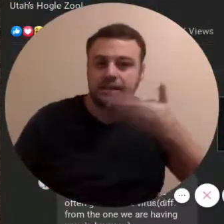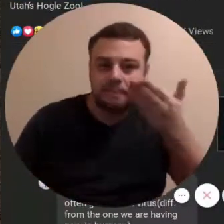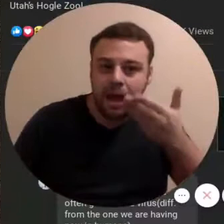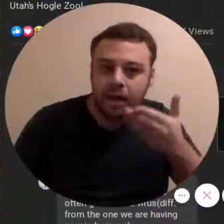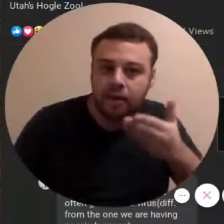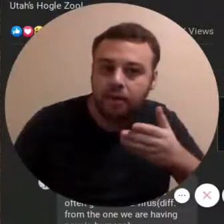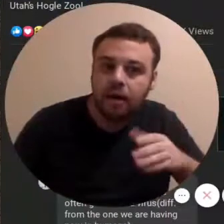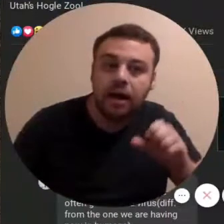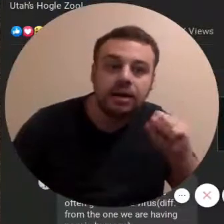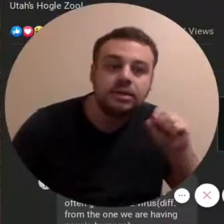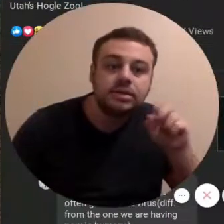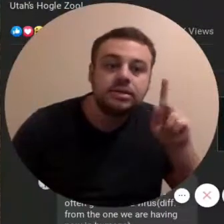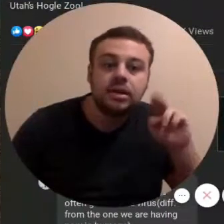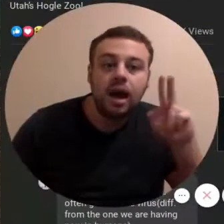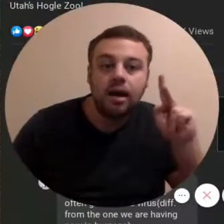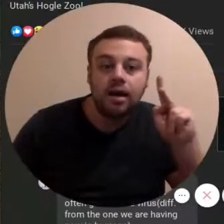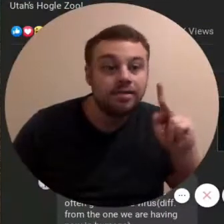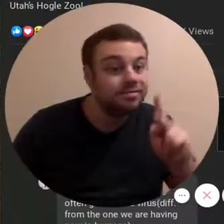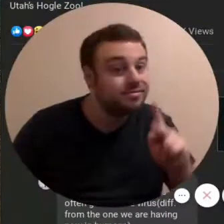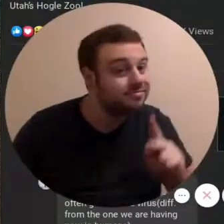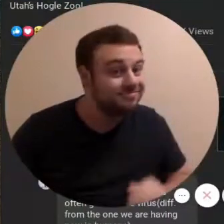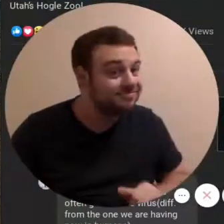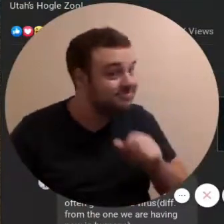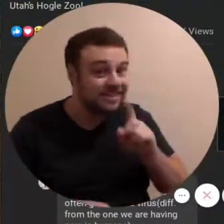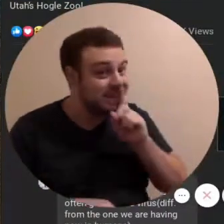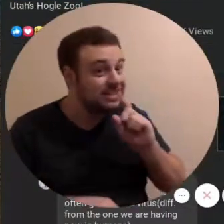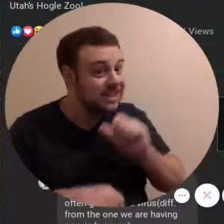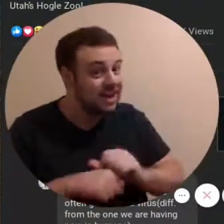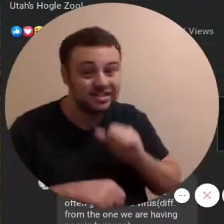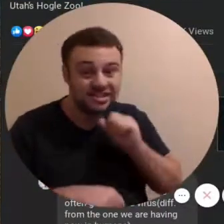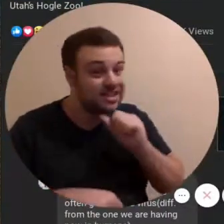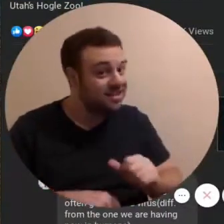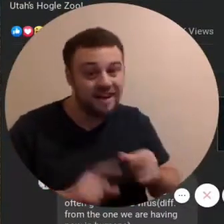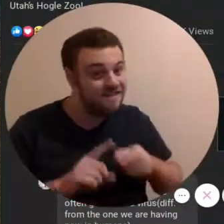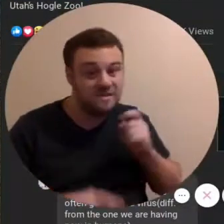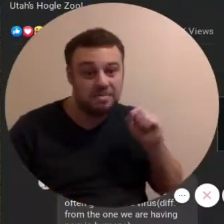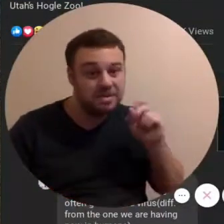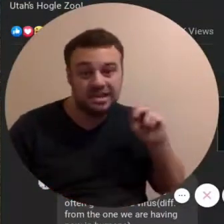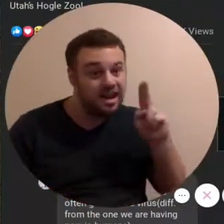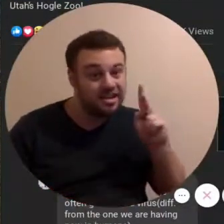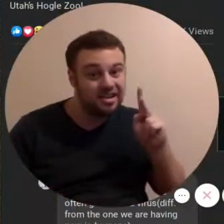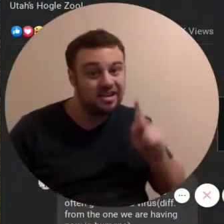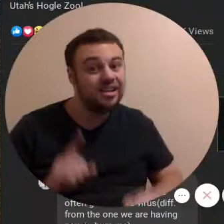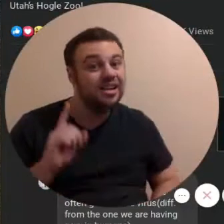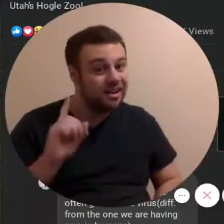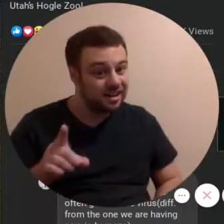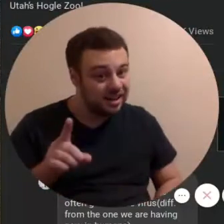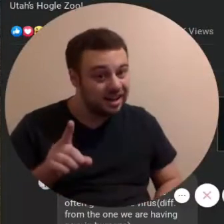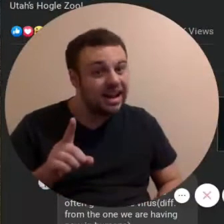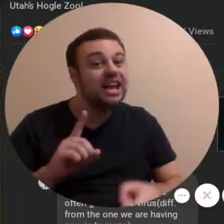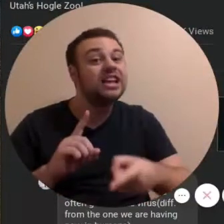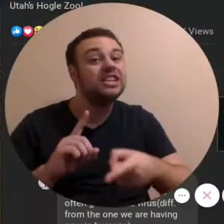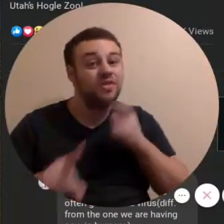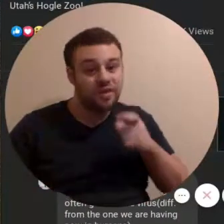That is the foxes. And they can actually aim their urine stream, so sometimes